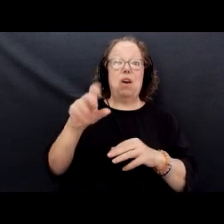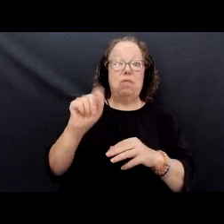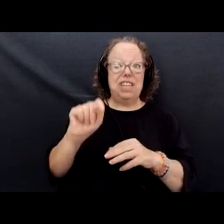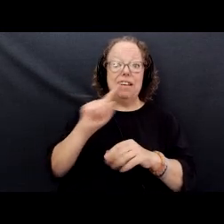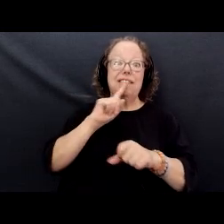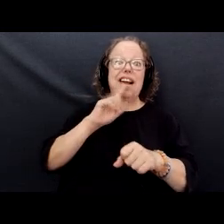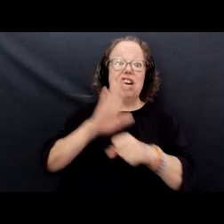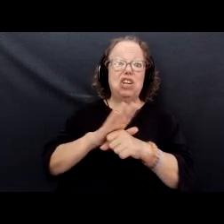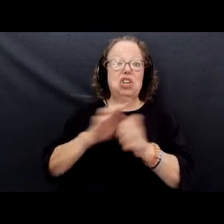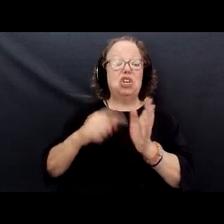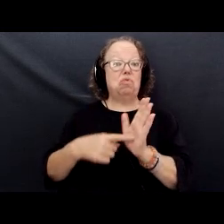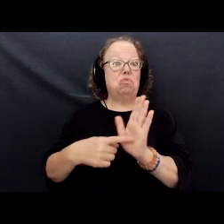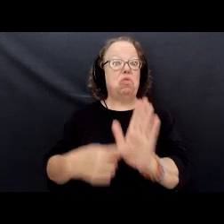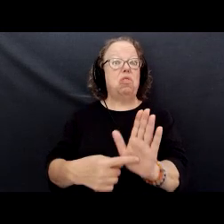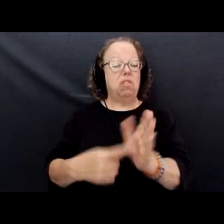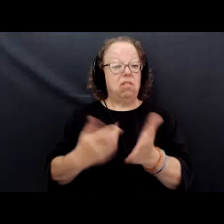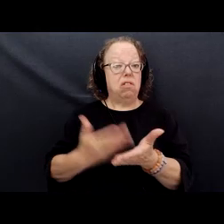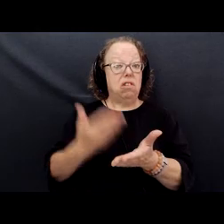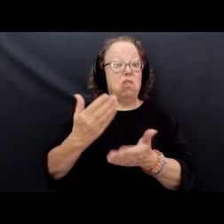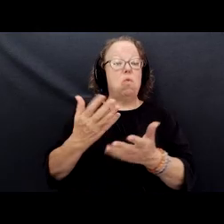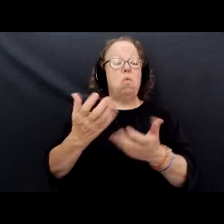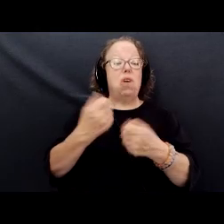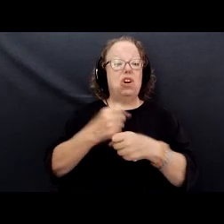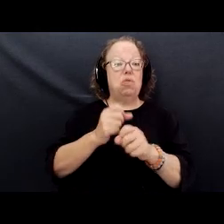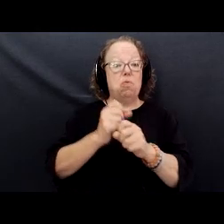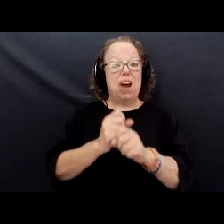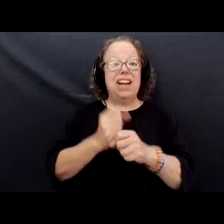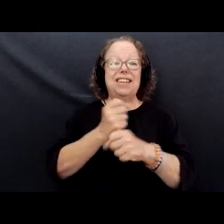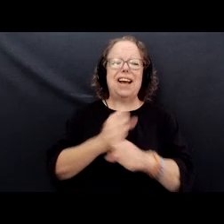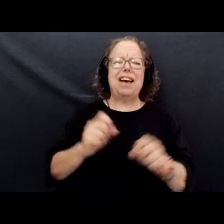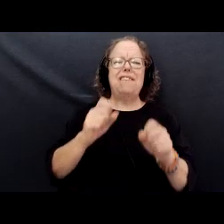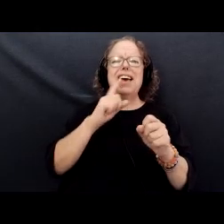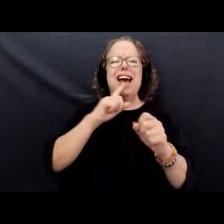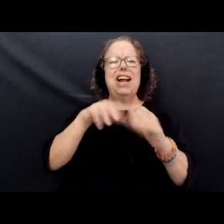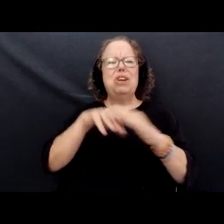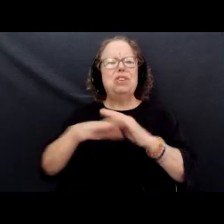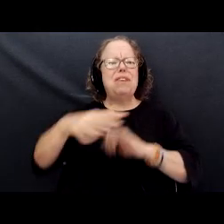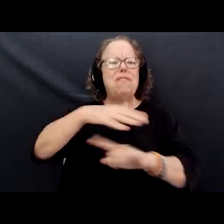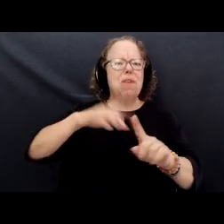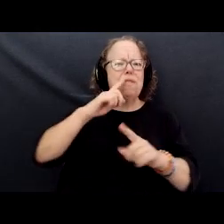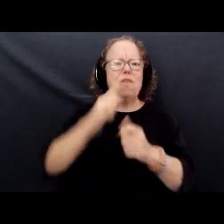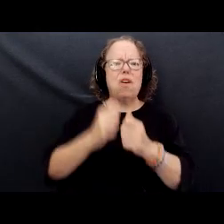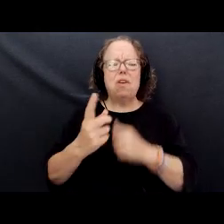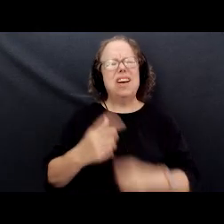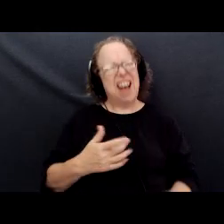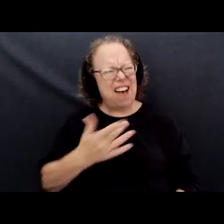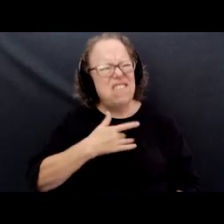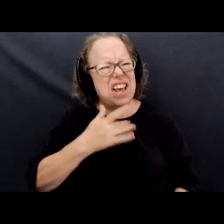creating an accessible and inclusive environment for everyone... As far as communication, uh,